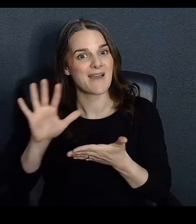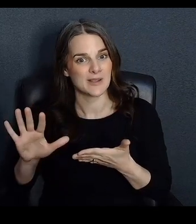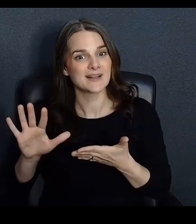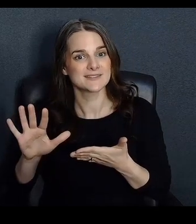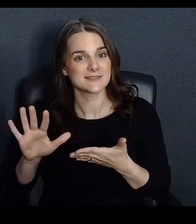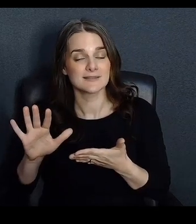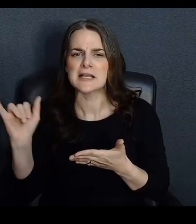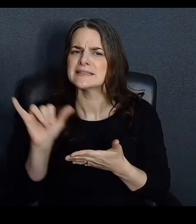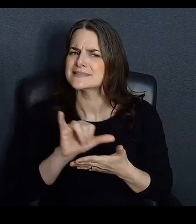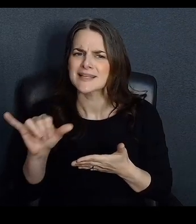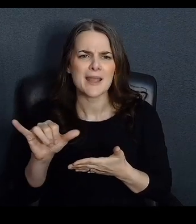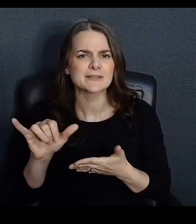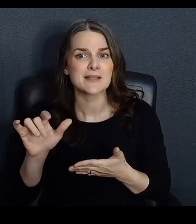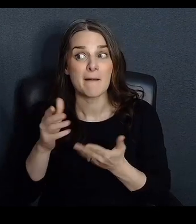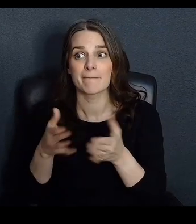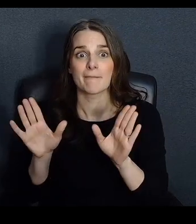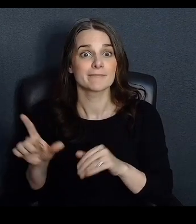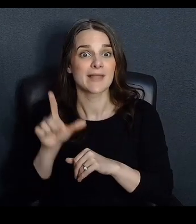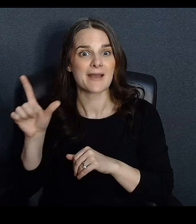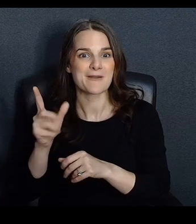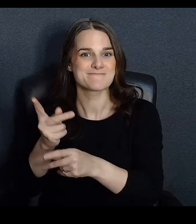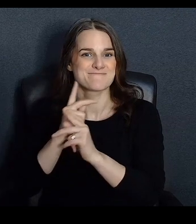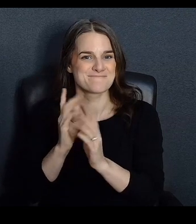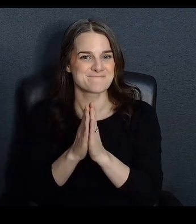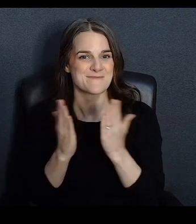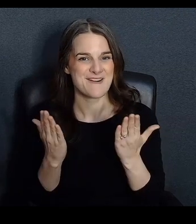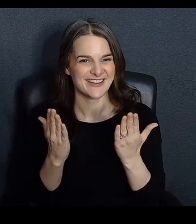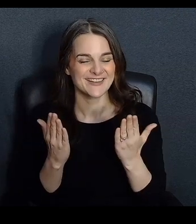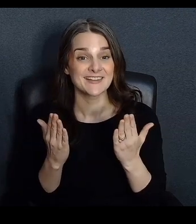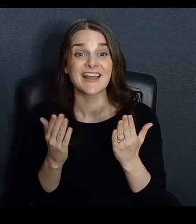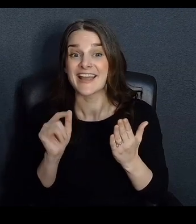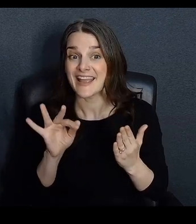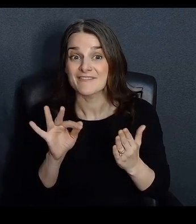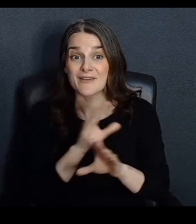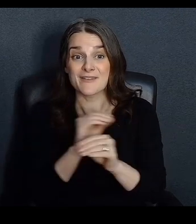And just like borrowing a book from a regular public library, if there's not a waitlist, we can all usually